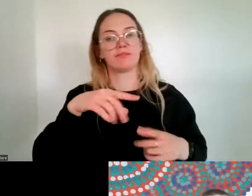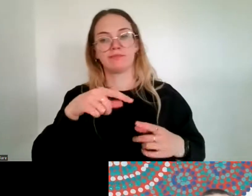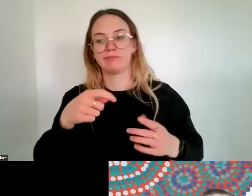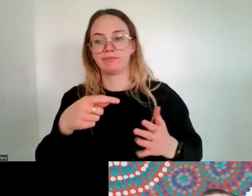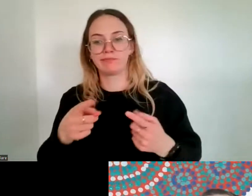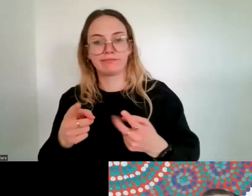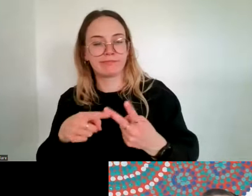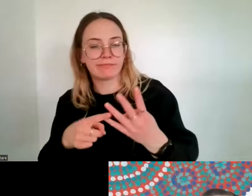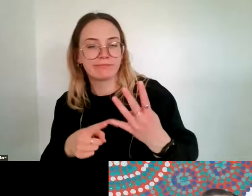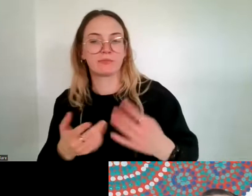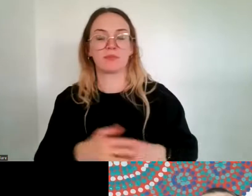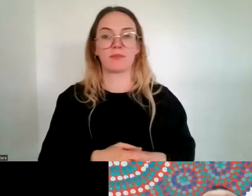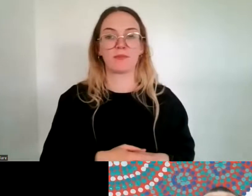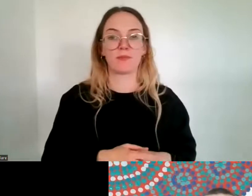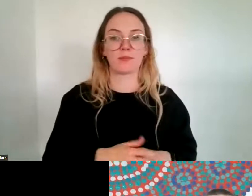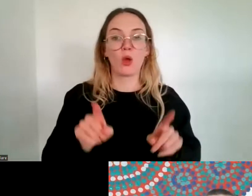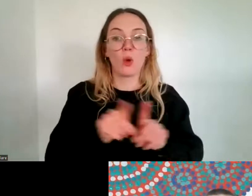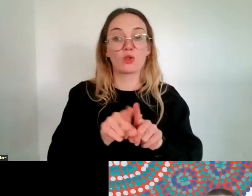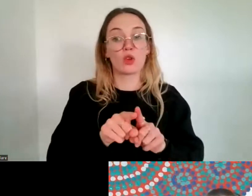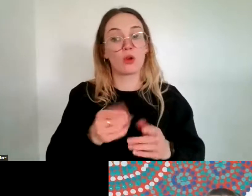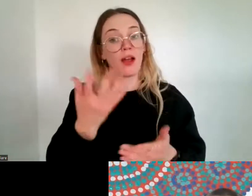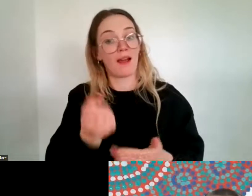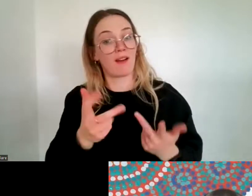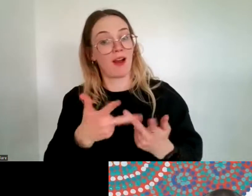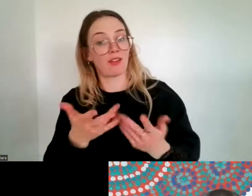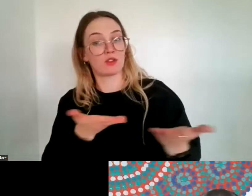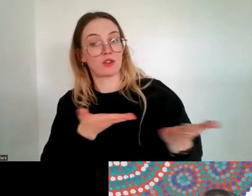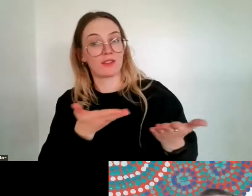but also offers other services and performs other functions outside of that,